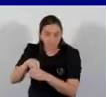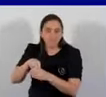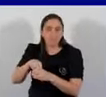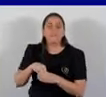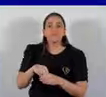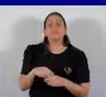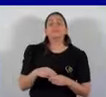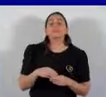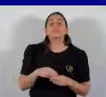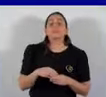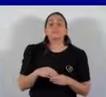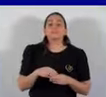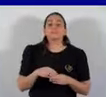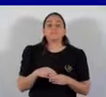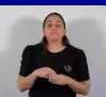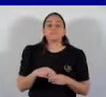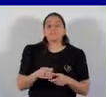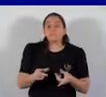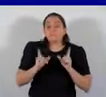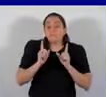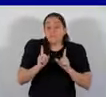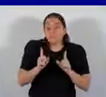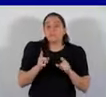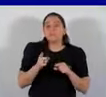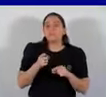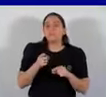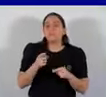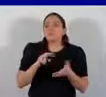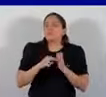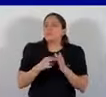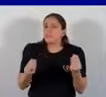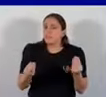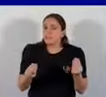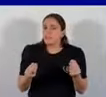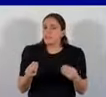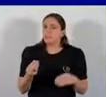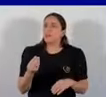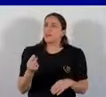Because of human capital and this means that we did not come here to improvise